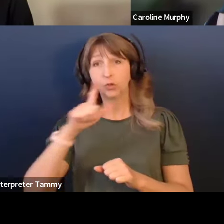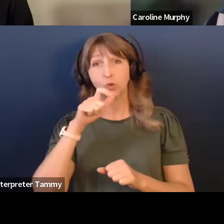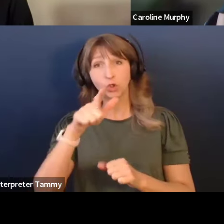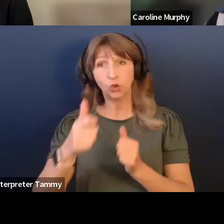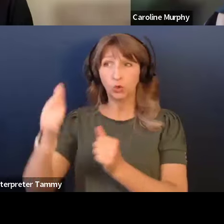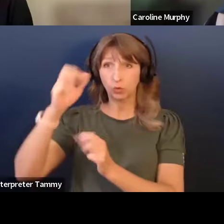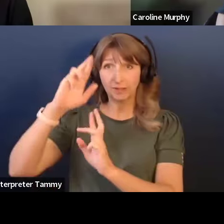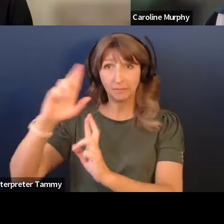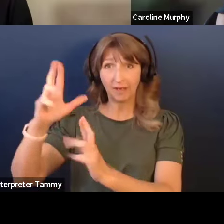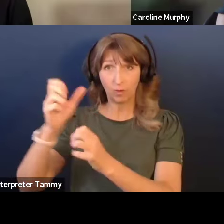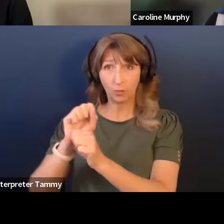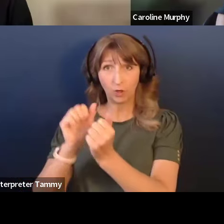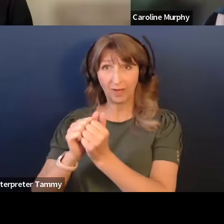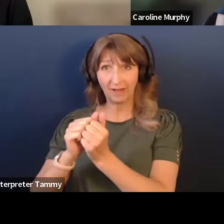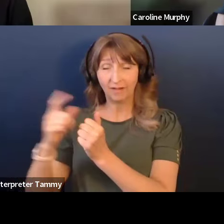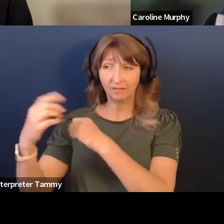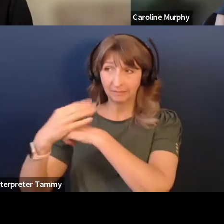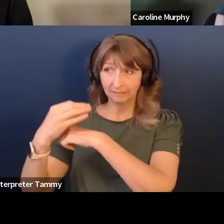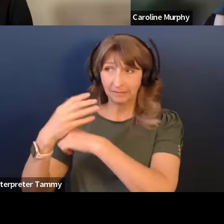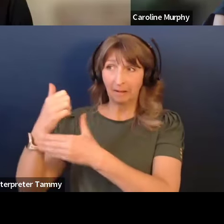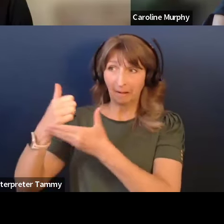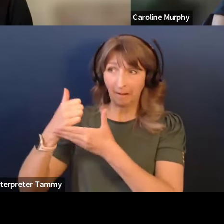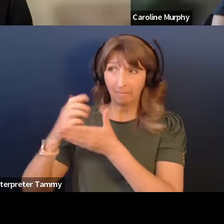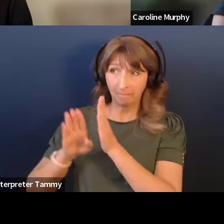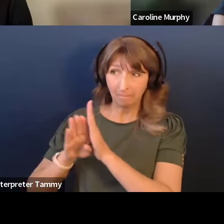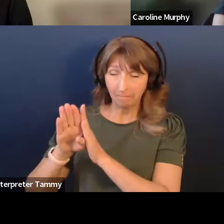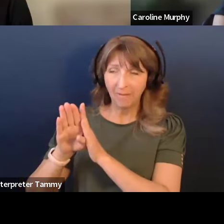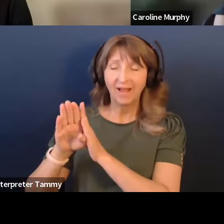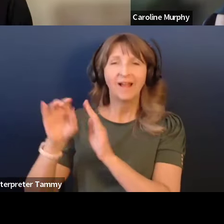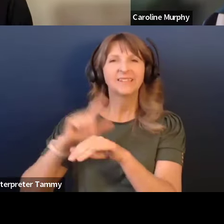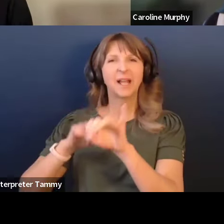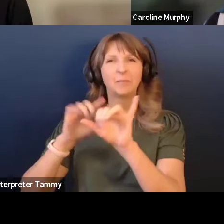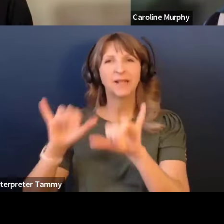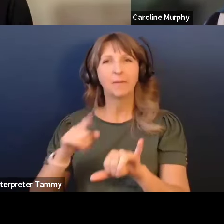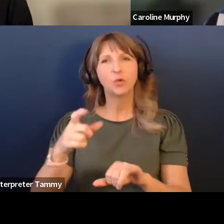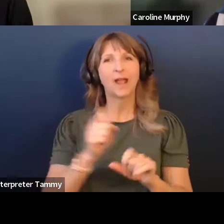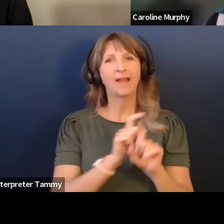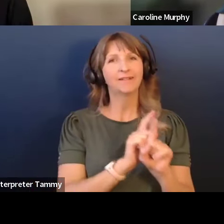work with but also, connecting with those who are still trying to find their path for